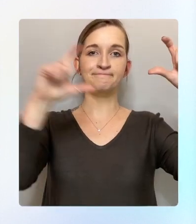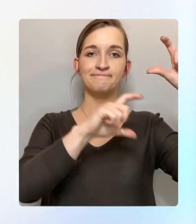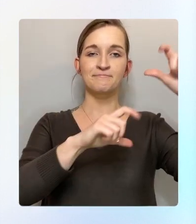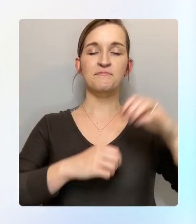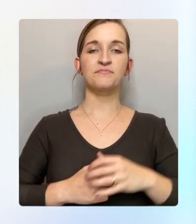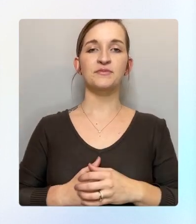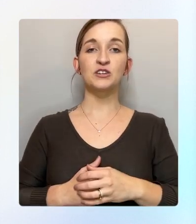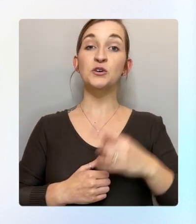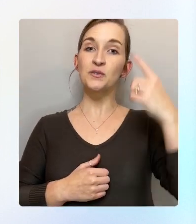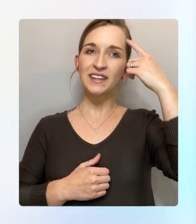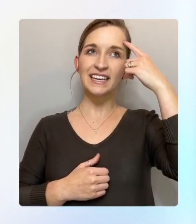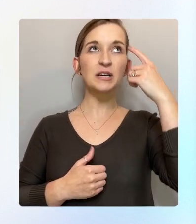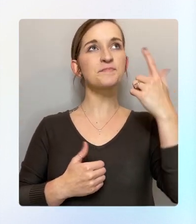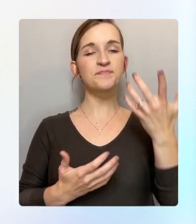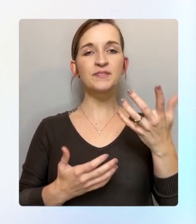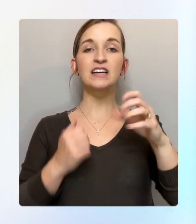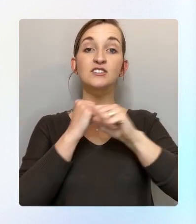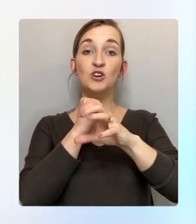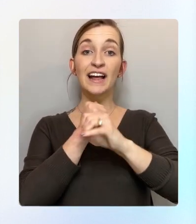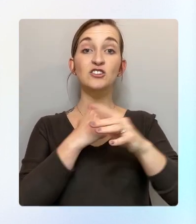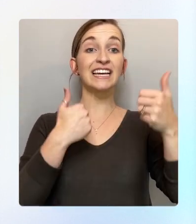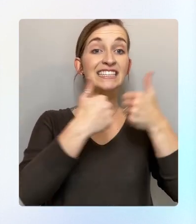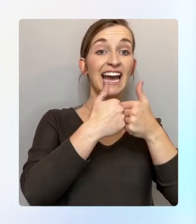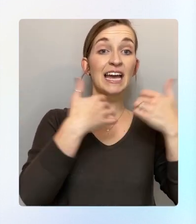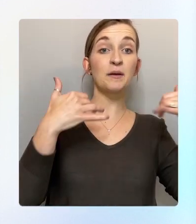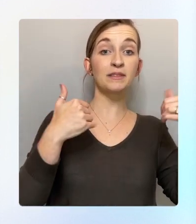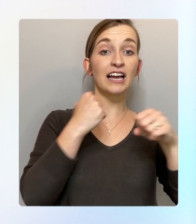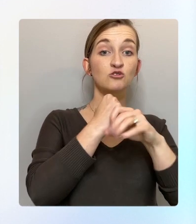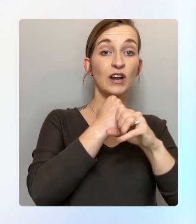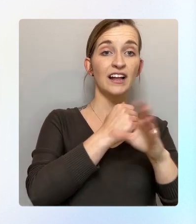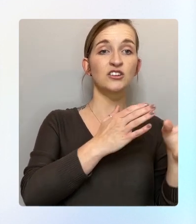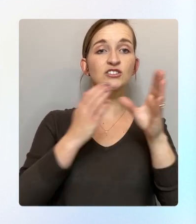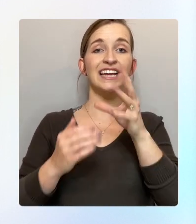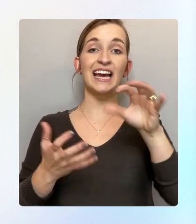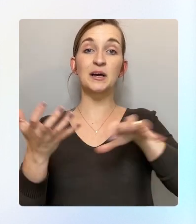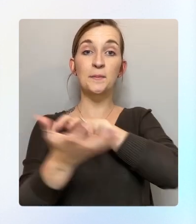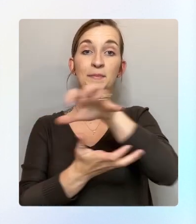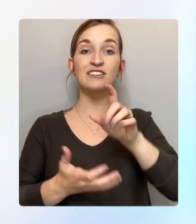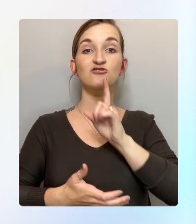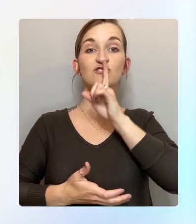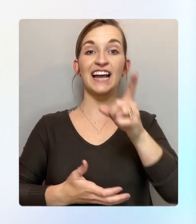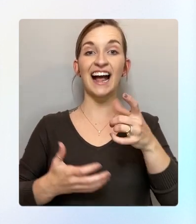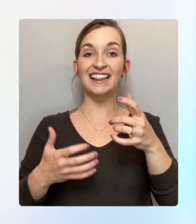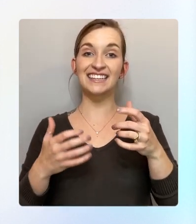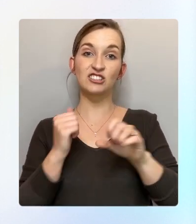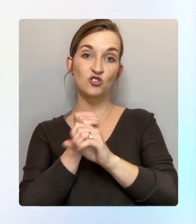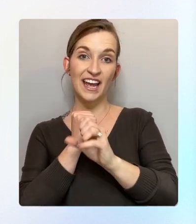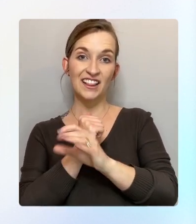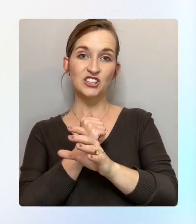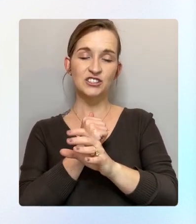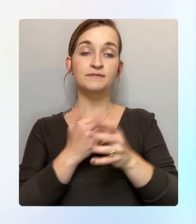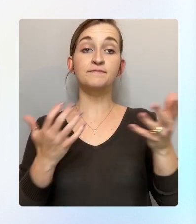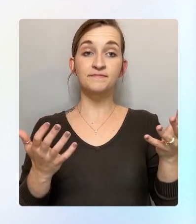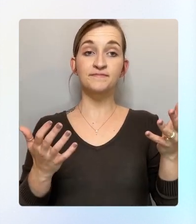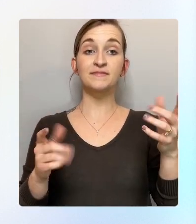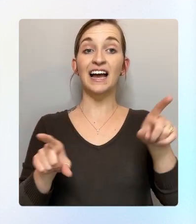as well as mixed-reality trailers. And as a bonus, any assets you build for the Meta Quest Store